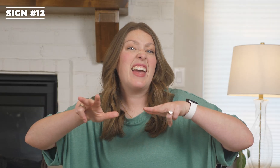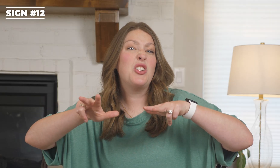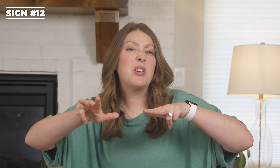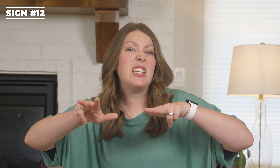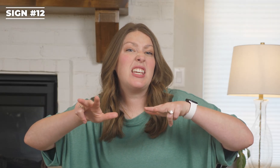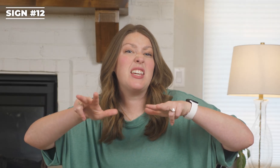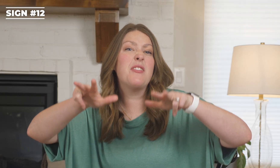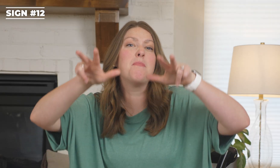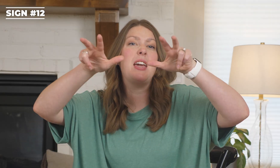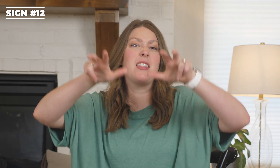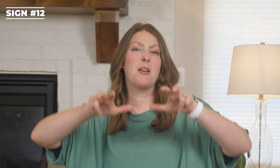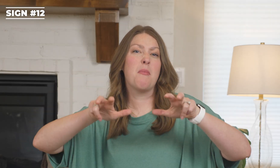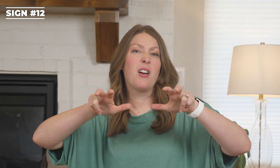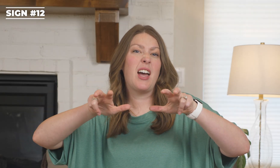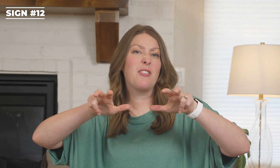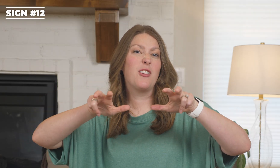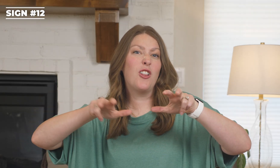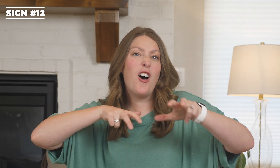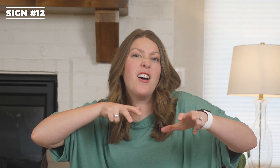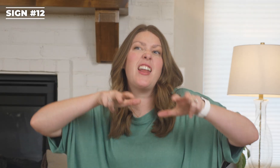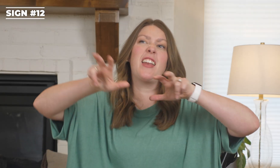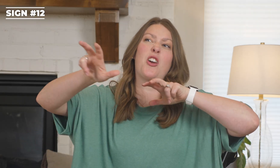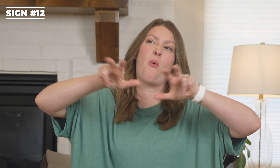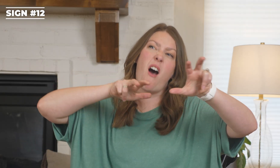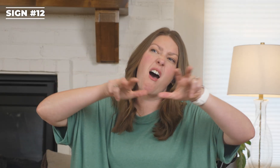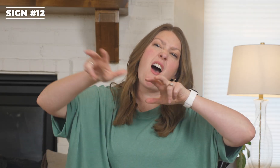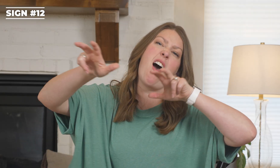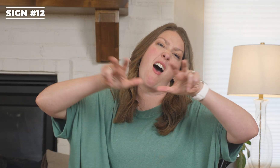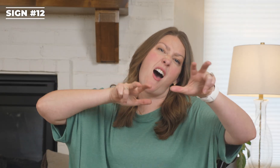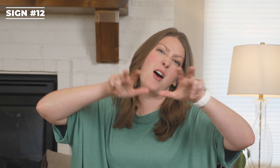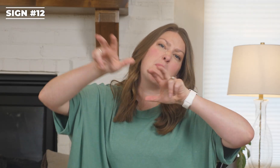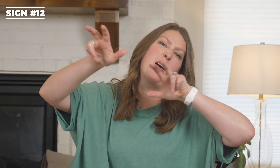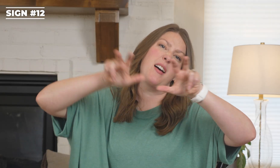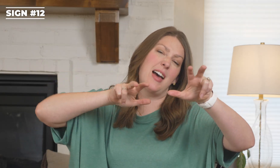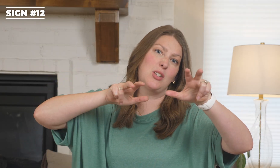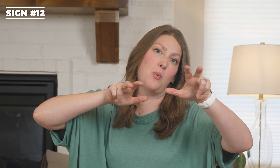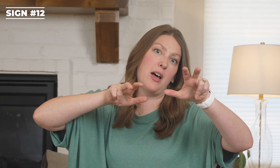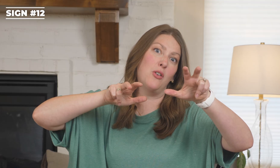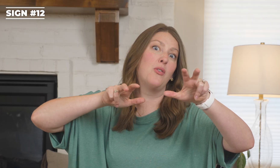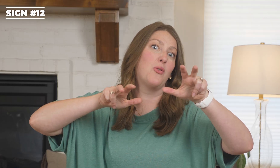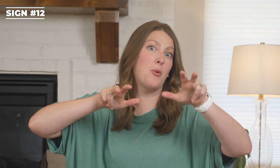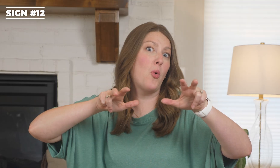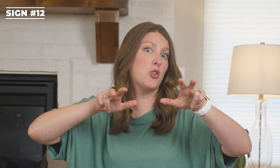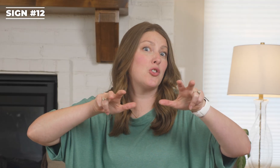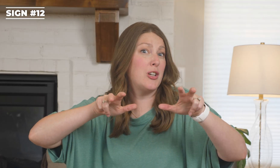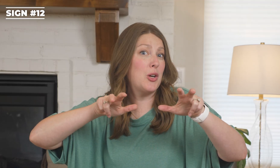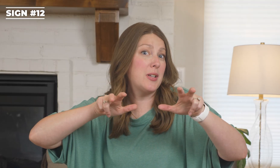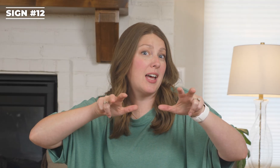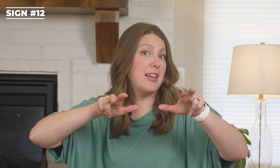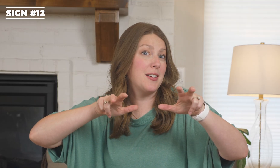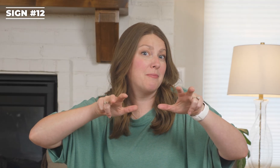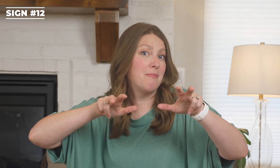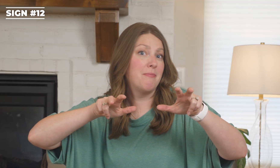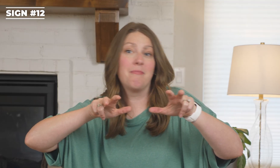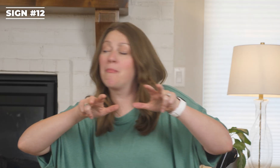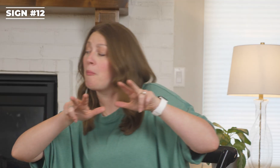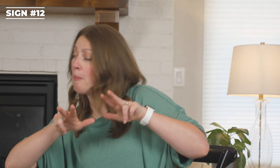and you can even make them kind of clawed and go up as well. For more strenuous hike.